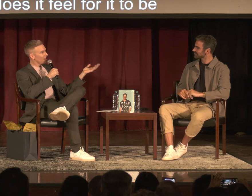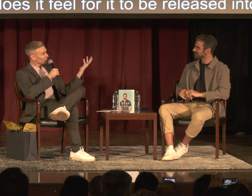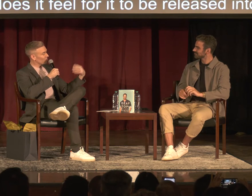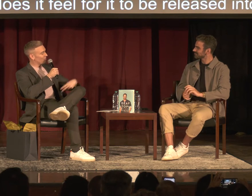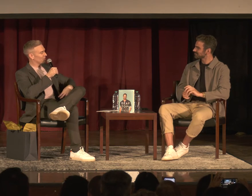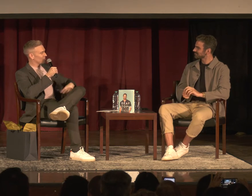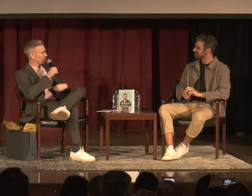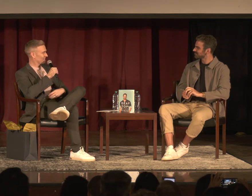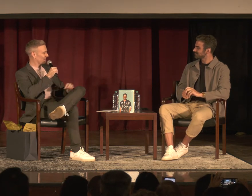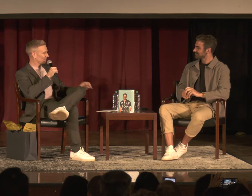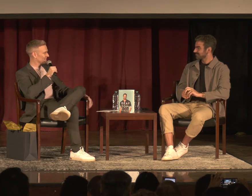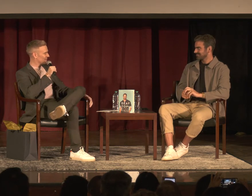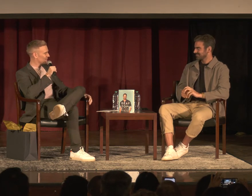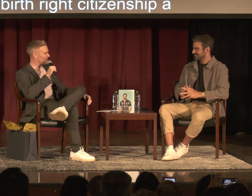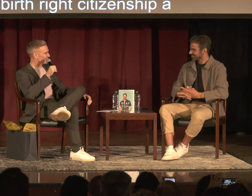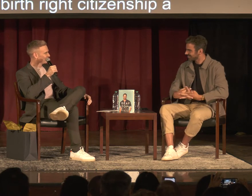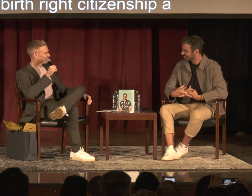and also have it become a best seller at the same time?